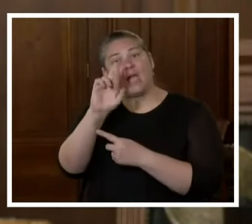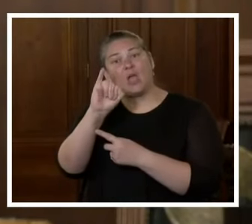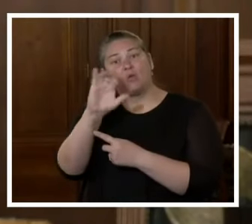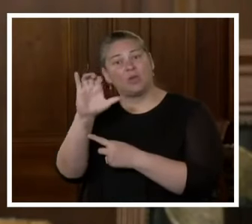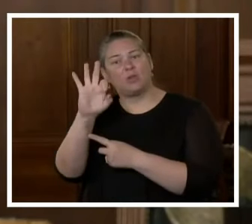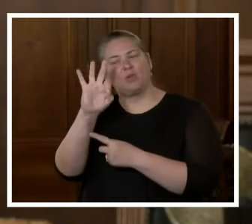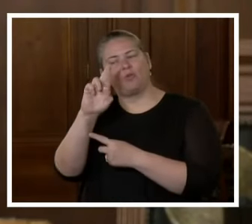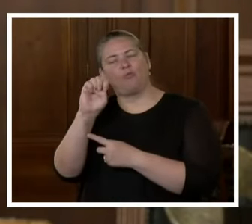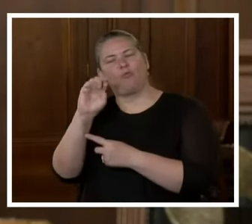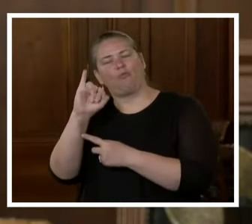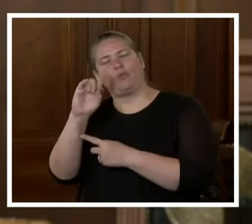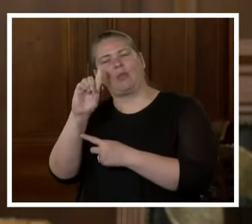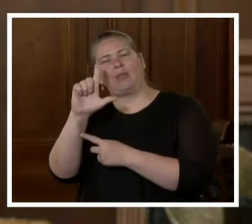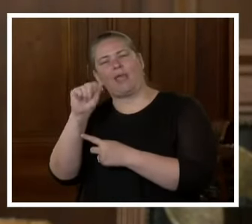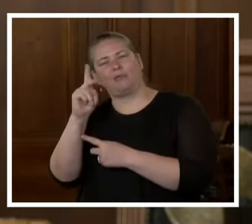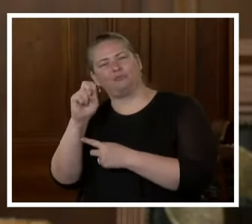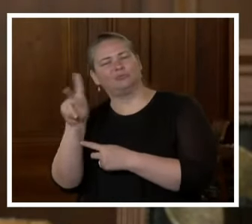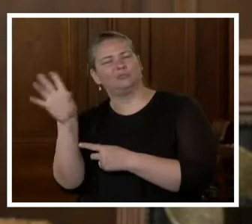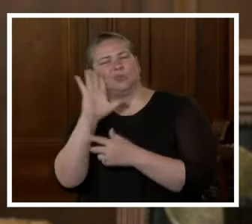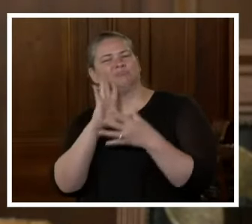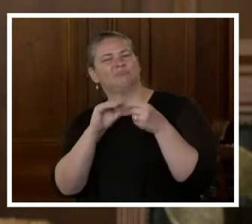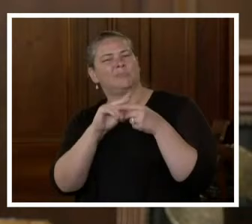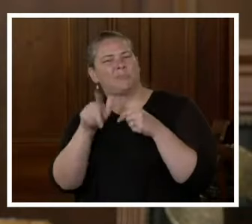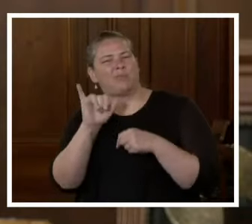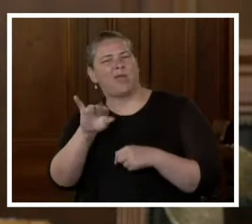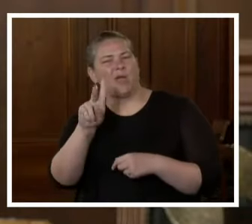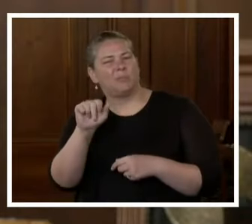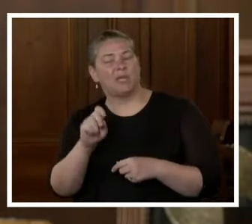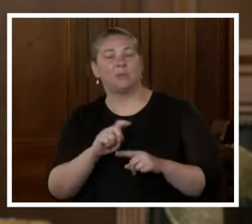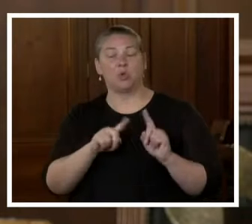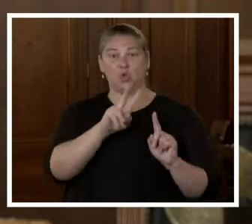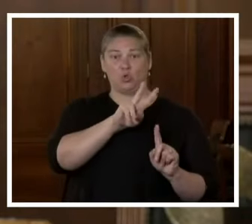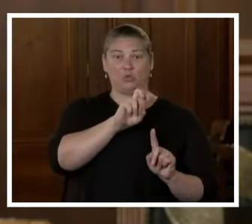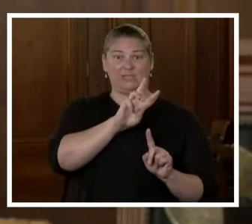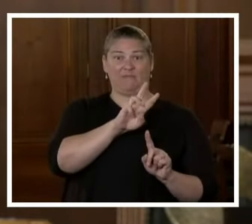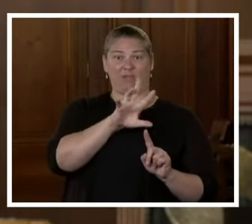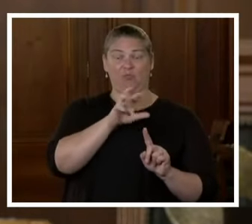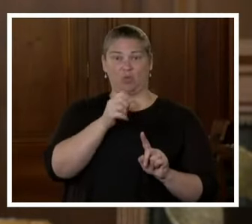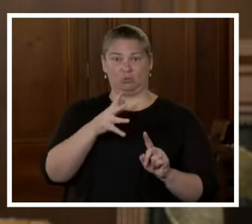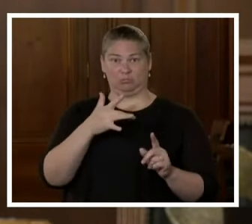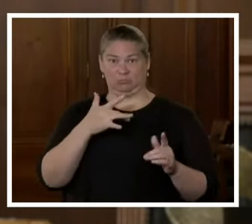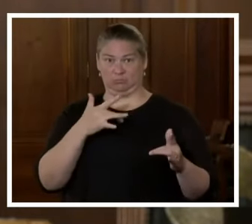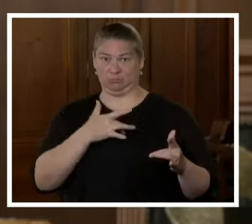IF THEY GO ONLINE NOW AND WE'LL PUT UP THAT SLIDE LATER, YOU CAN STILL SIGN UP.